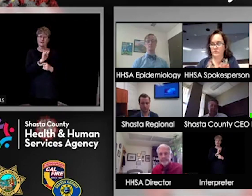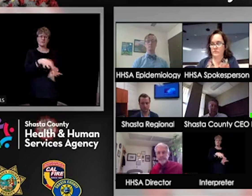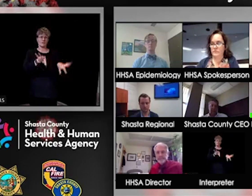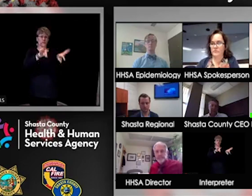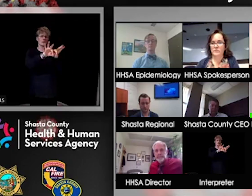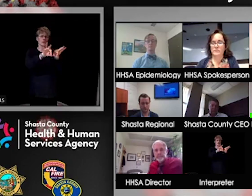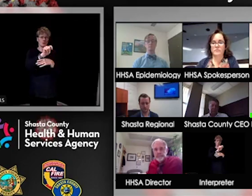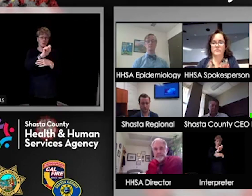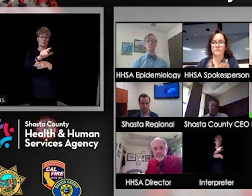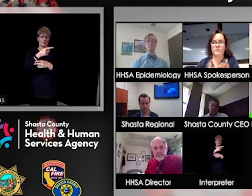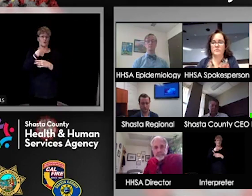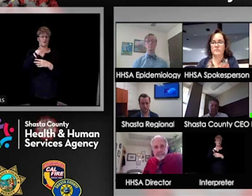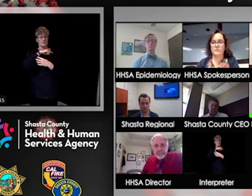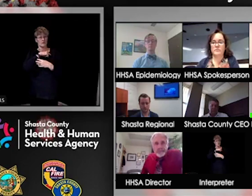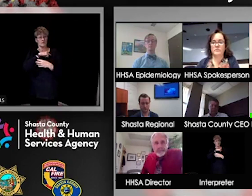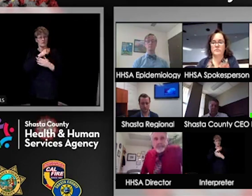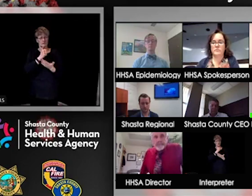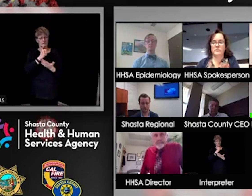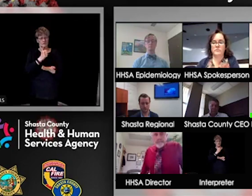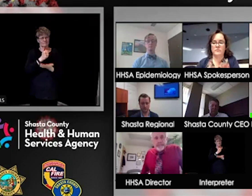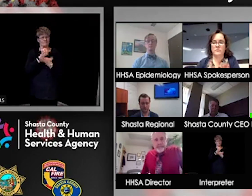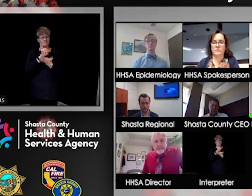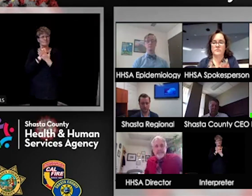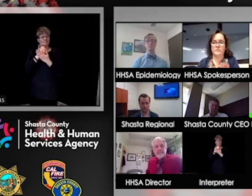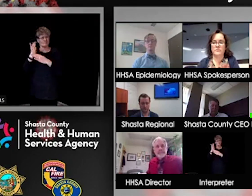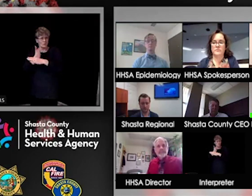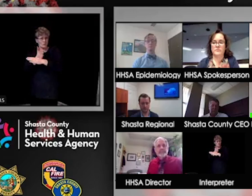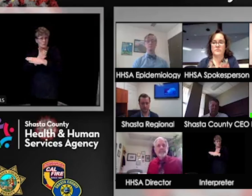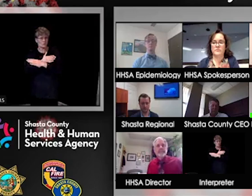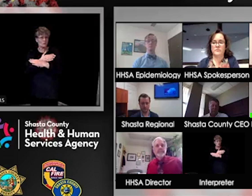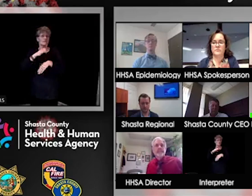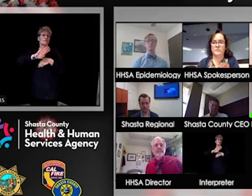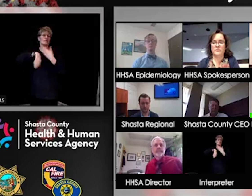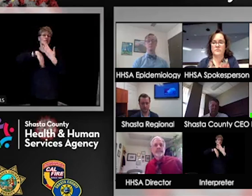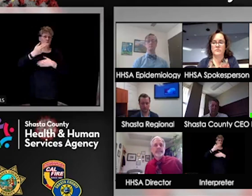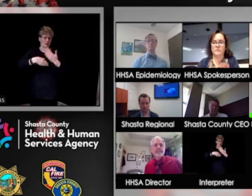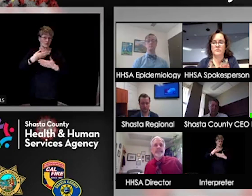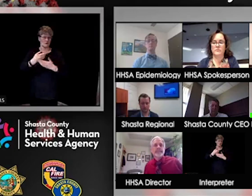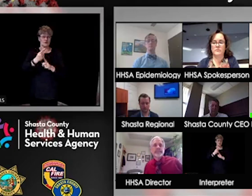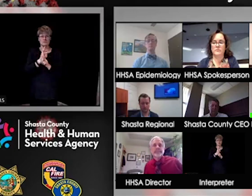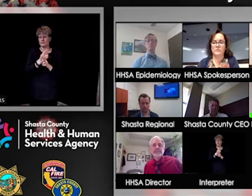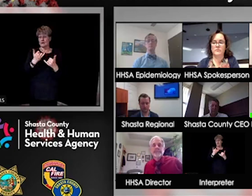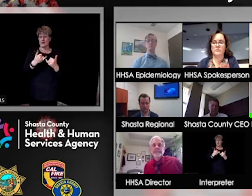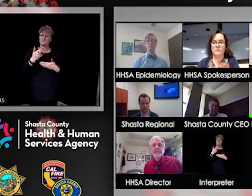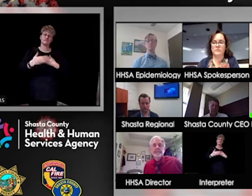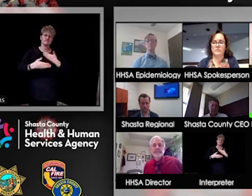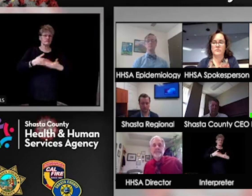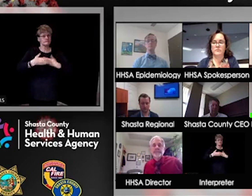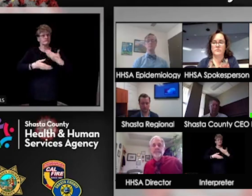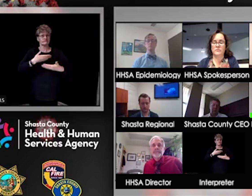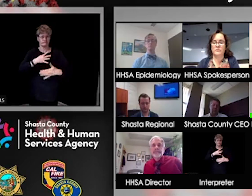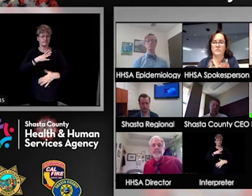not quite there yet, but that's moving along well. And whether or not we're peaking right